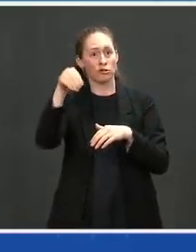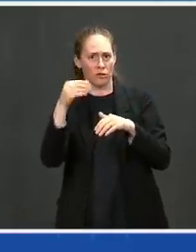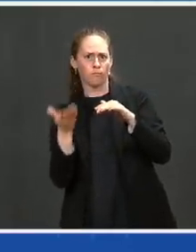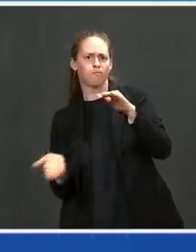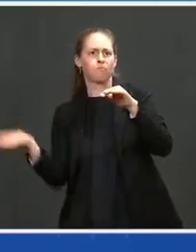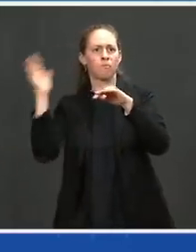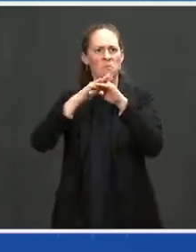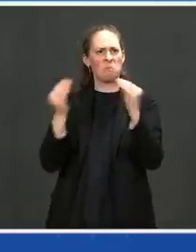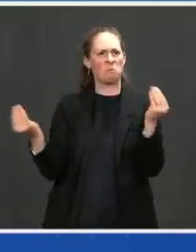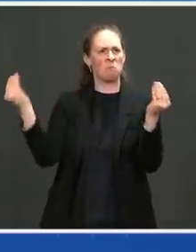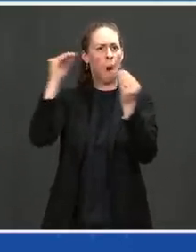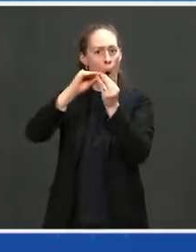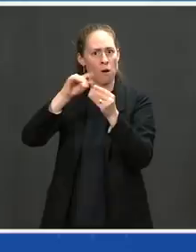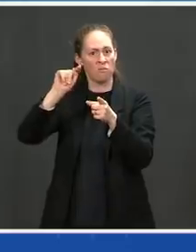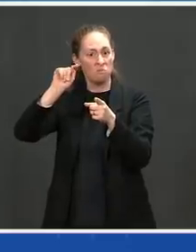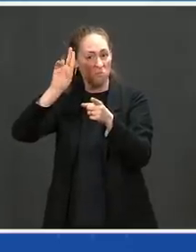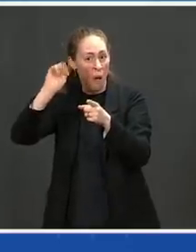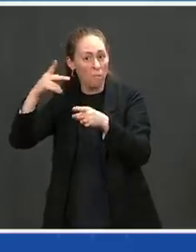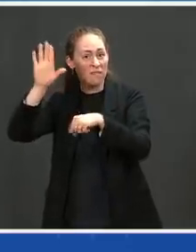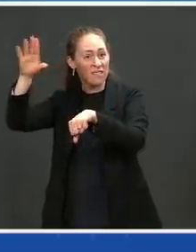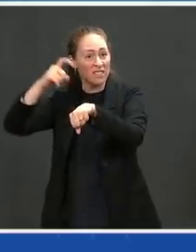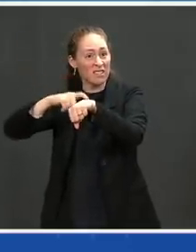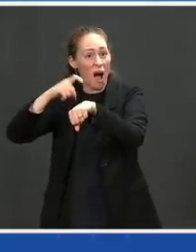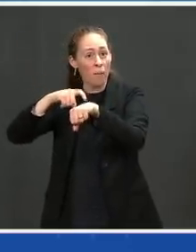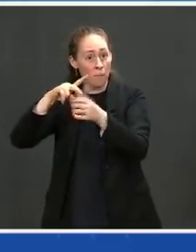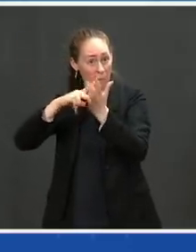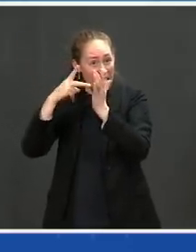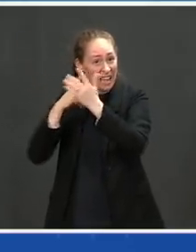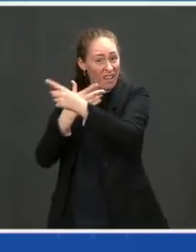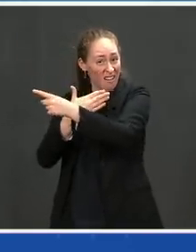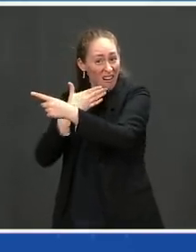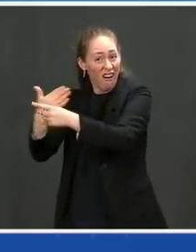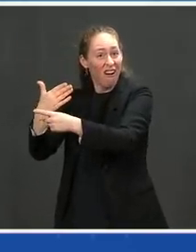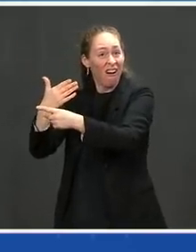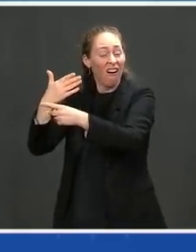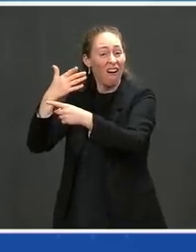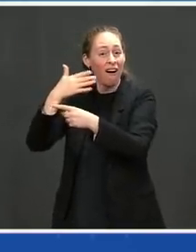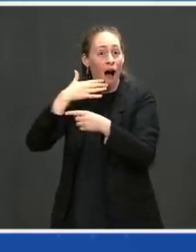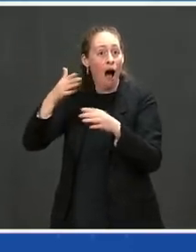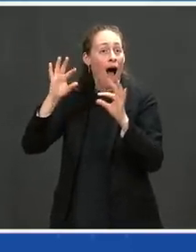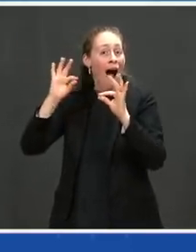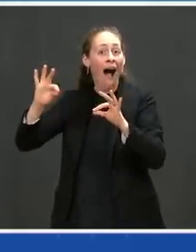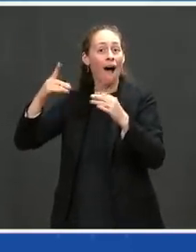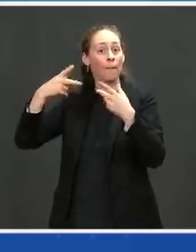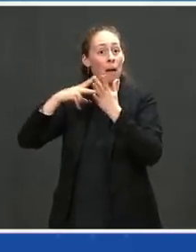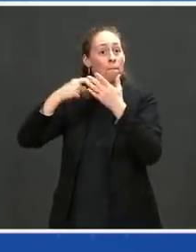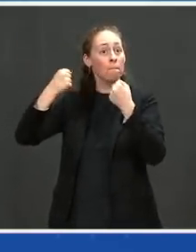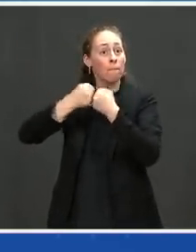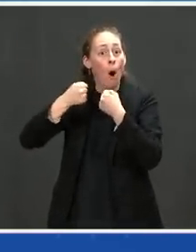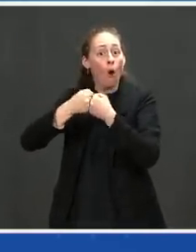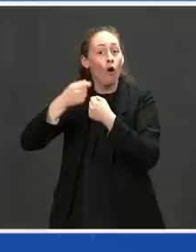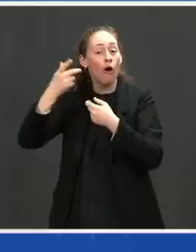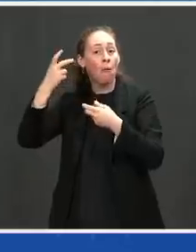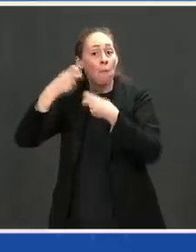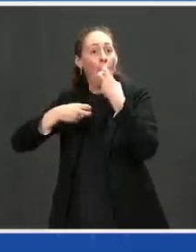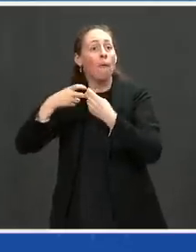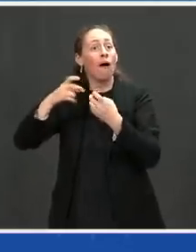and he was doing good things at the border? That's not the reason they're coming. The reason they're coming is that it's the time